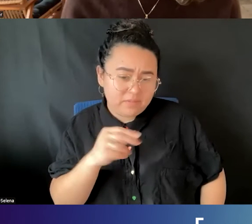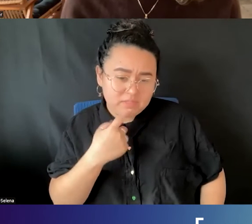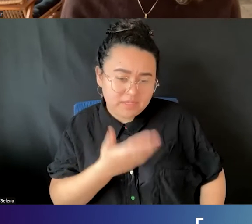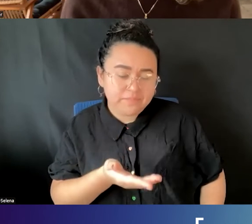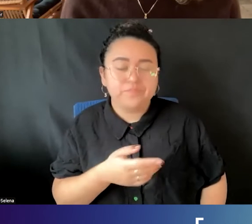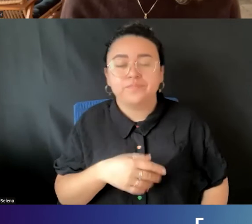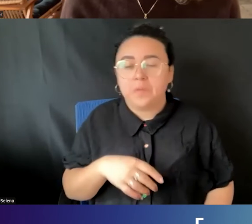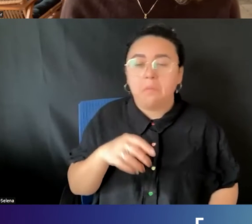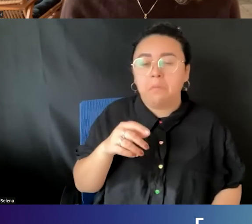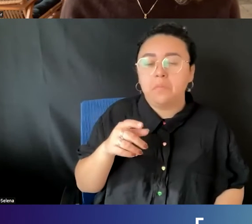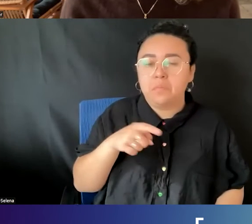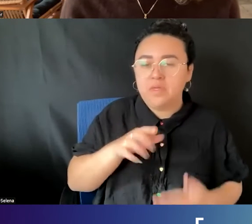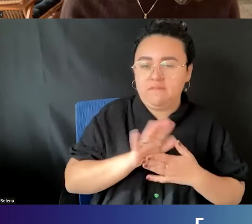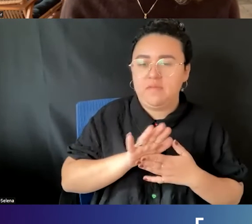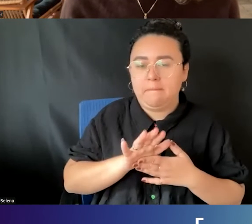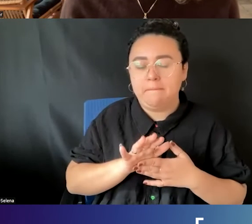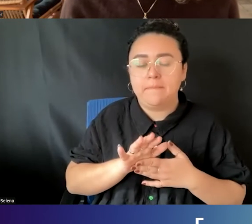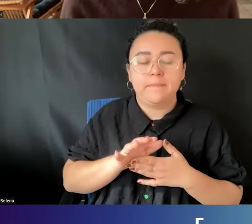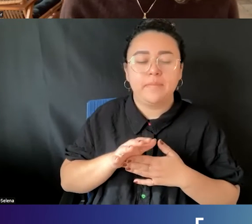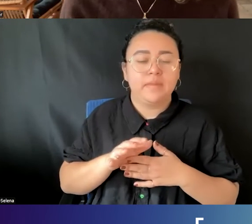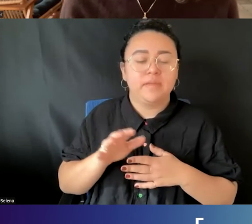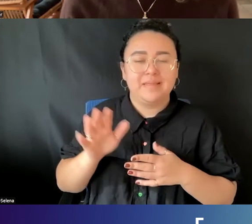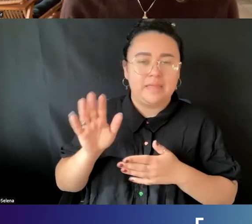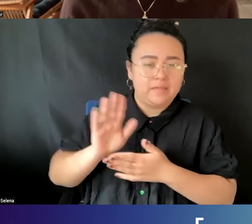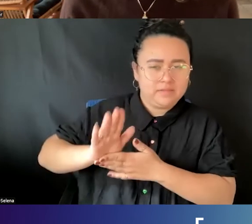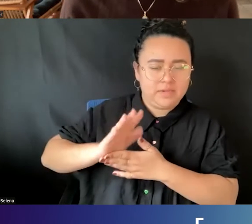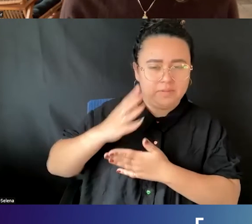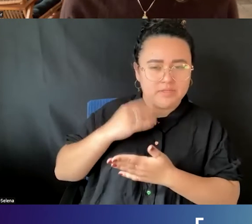experiences that are based like rooted in a kind of like maybe imagery